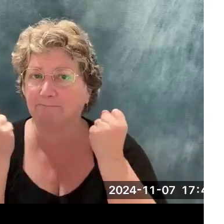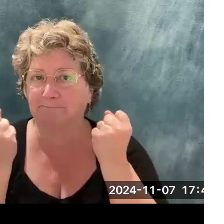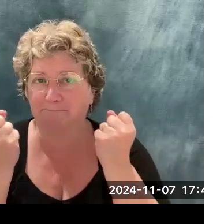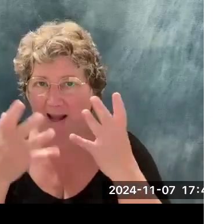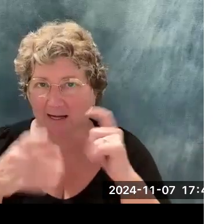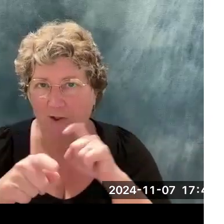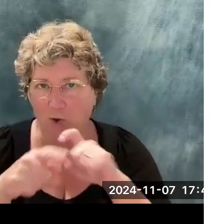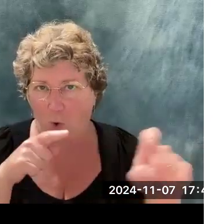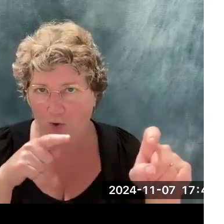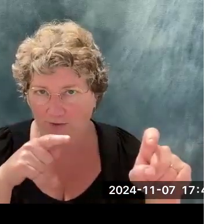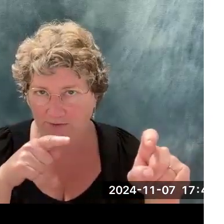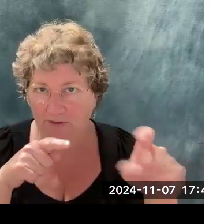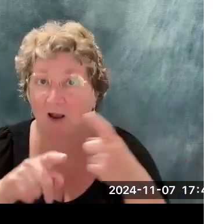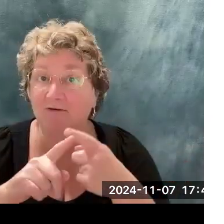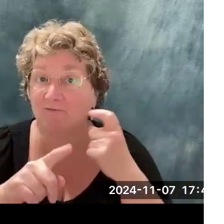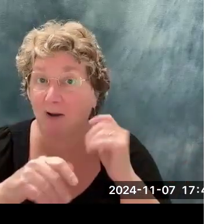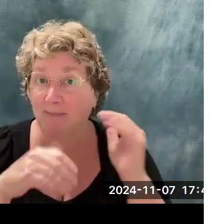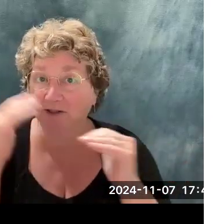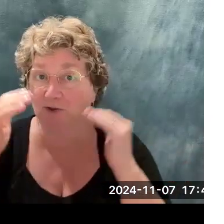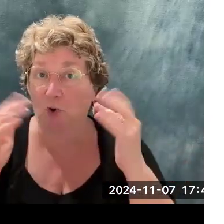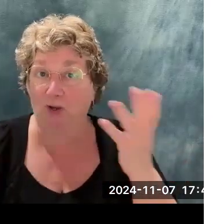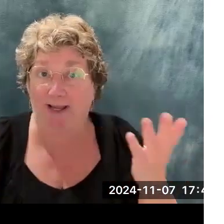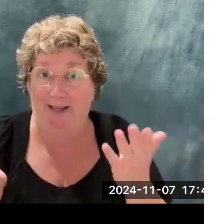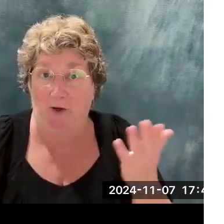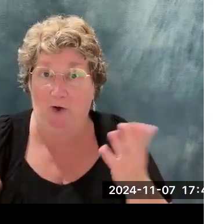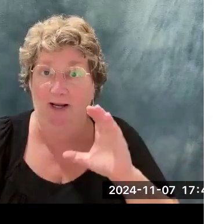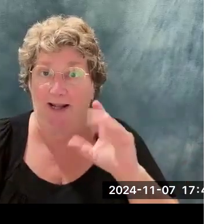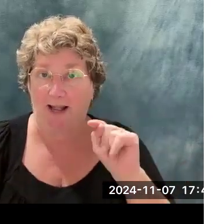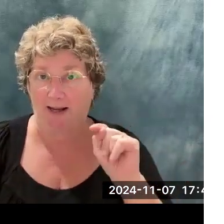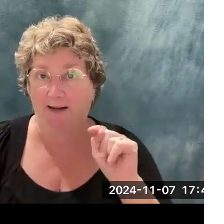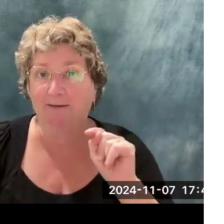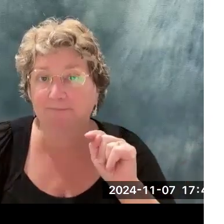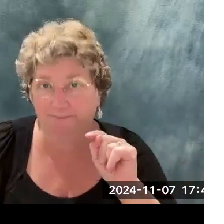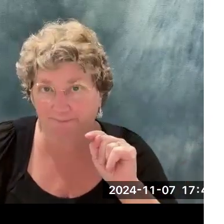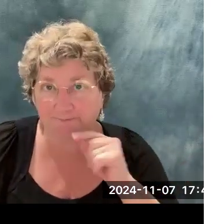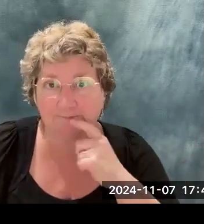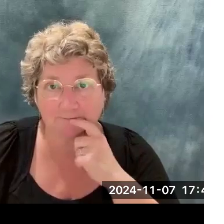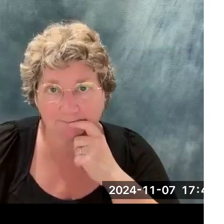calls from adults in our state, not just from